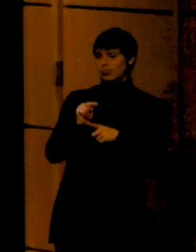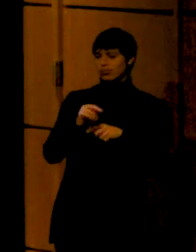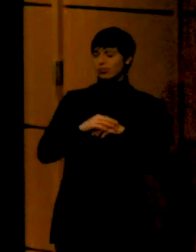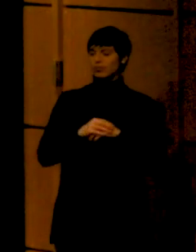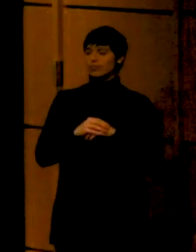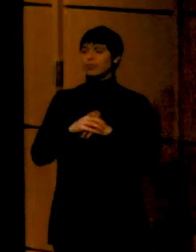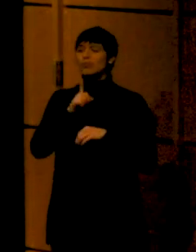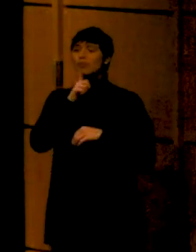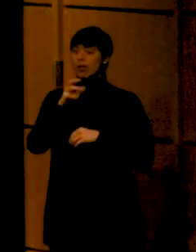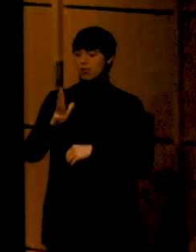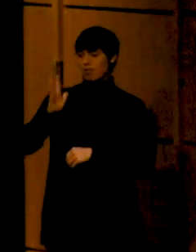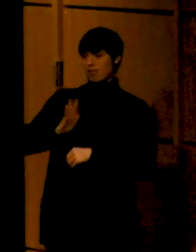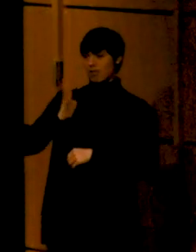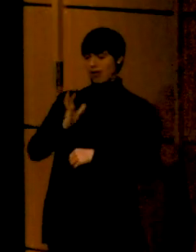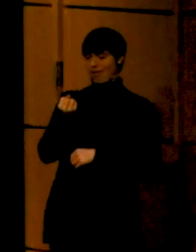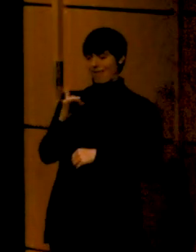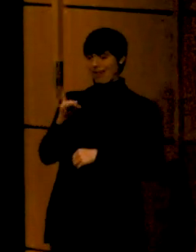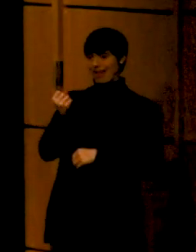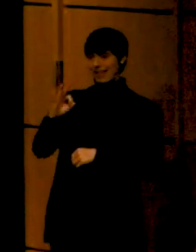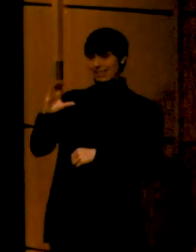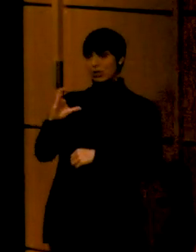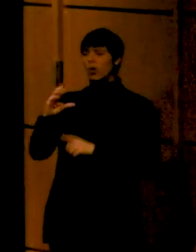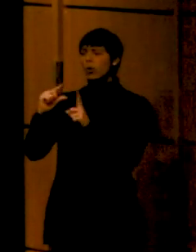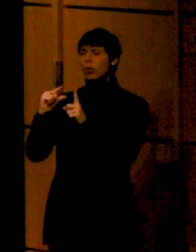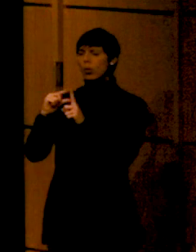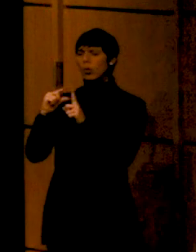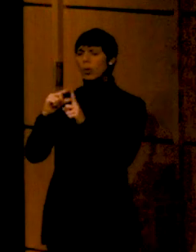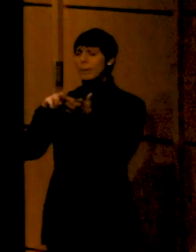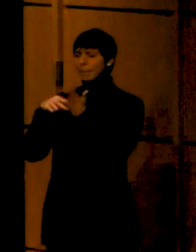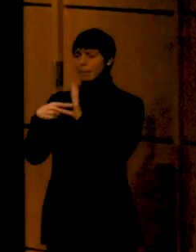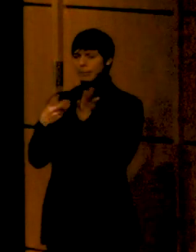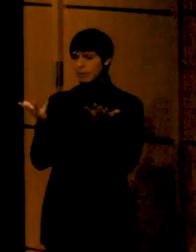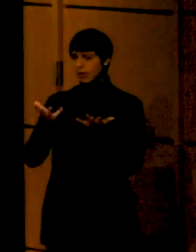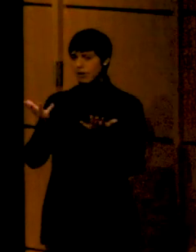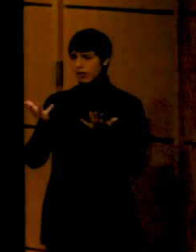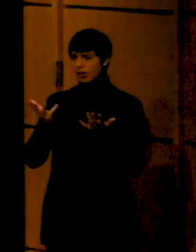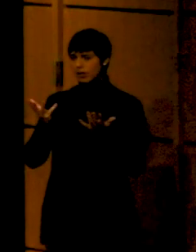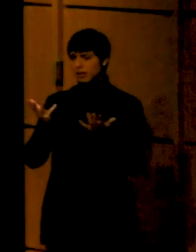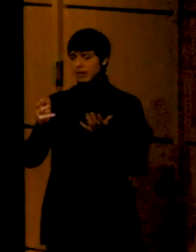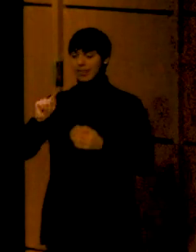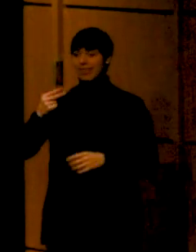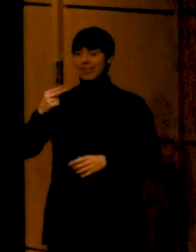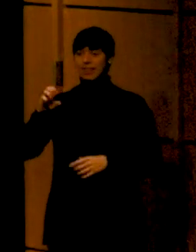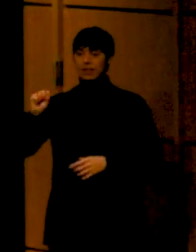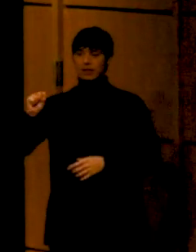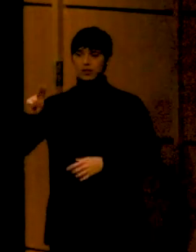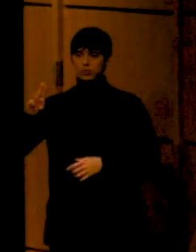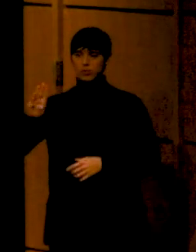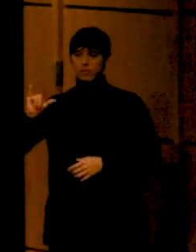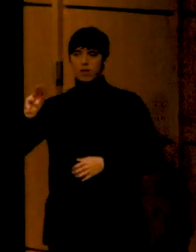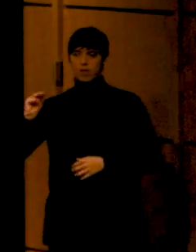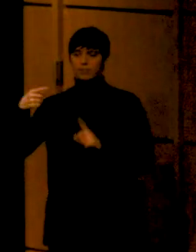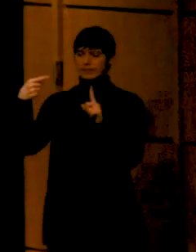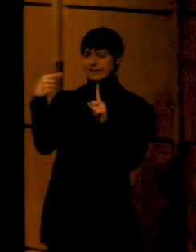But the term in the 18th and 19th century really referred specifically to the sublime.